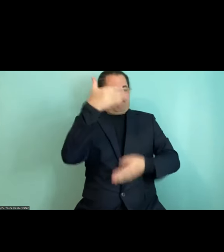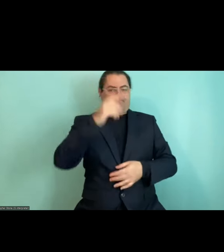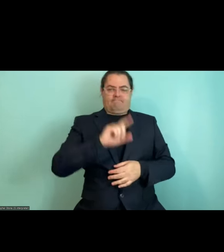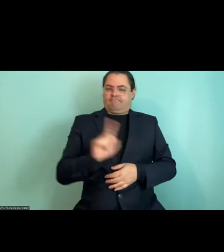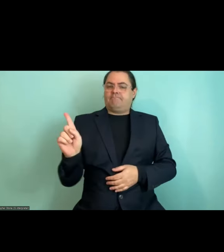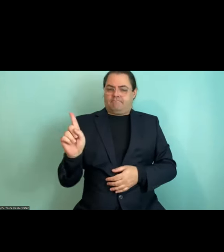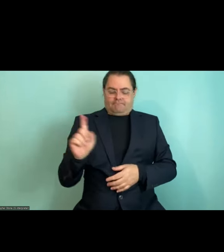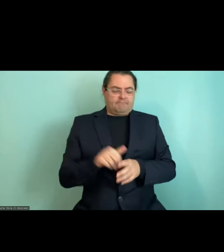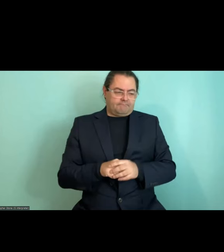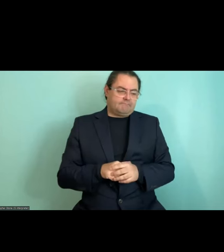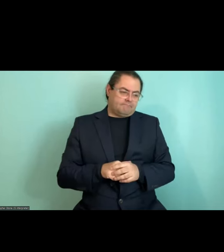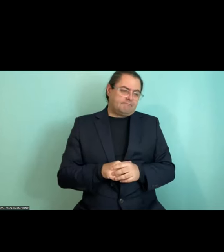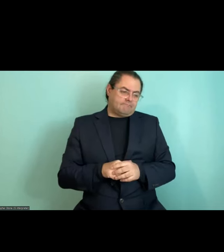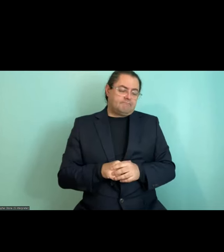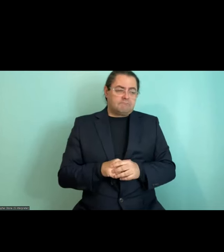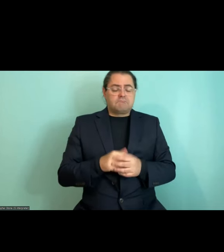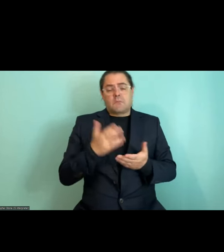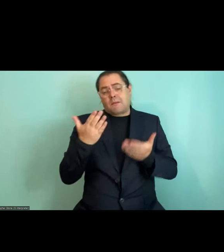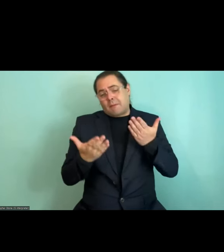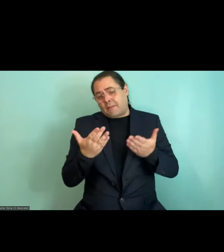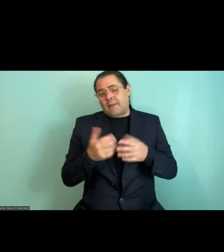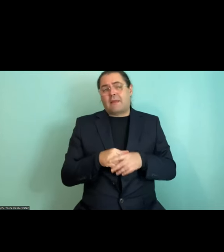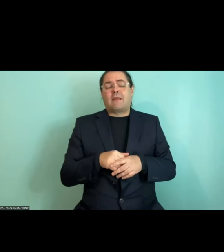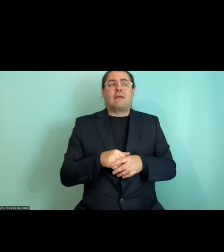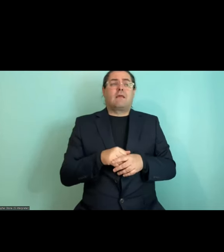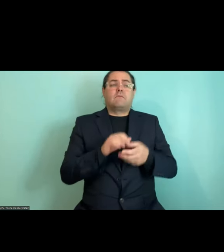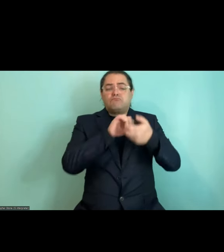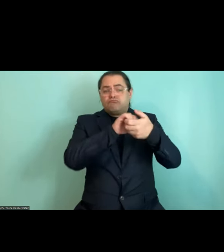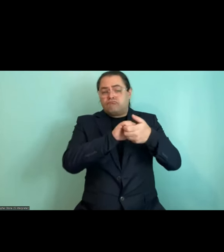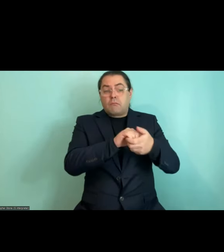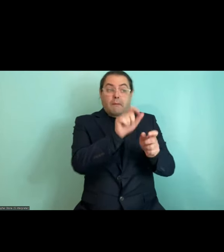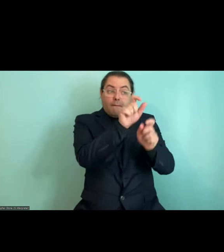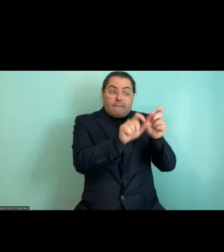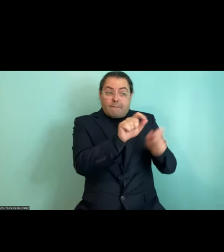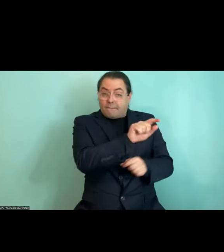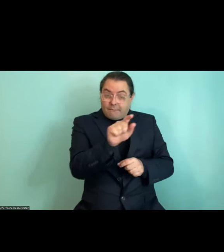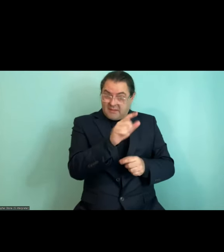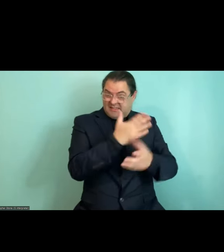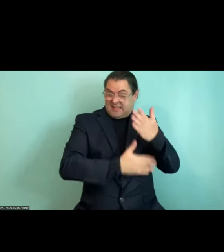even monkey so again z. 10:05:02 Then on day you do me vendors and